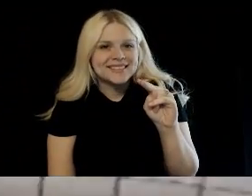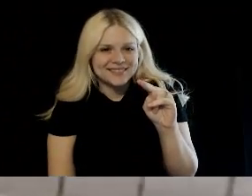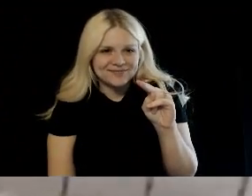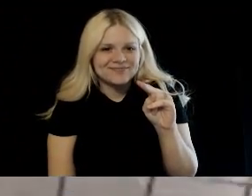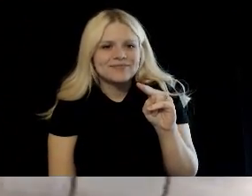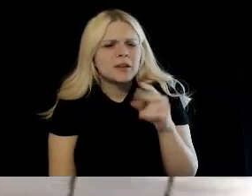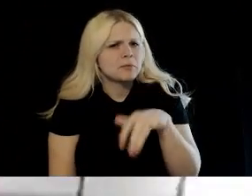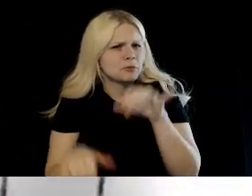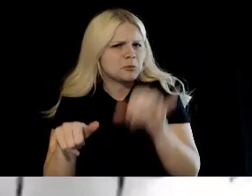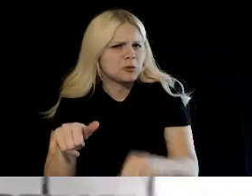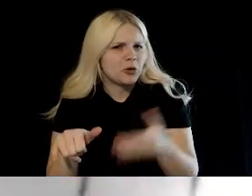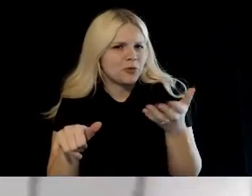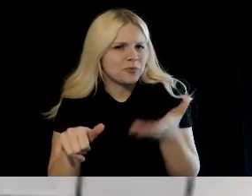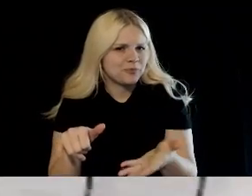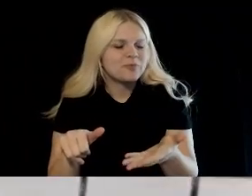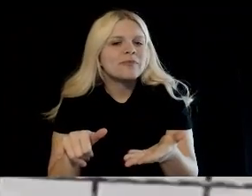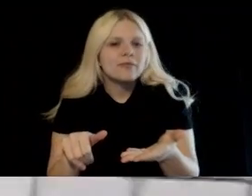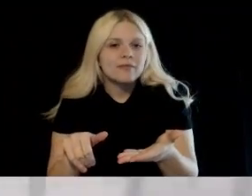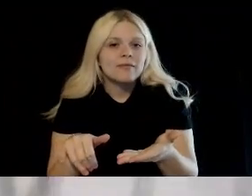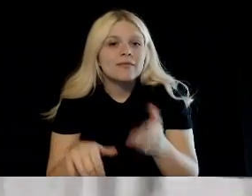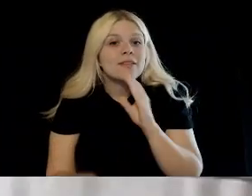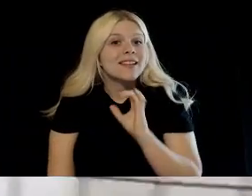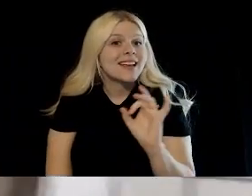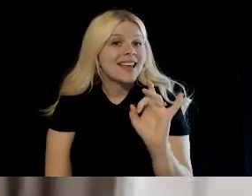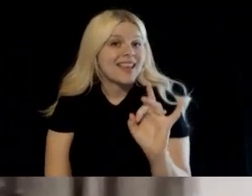Michelle: He's going to stay there for right now. He is 8 1/2 years old.